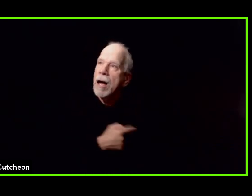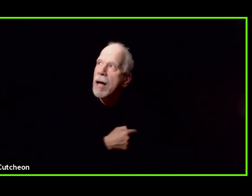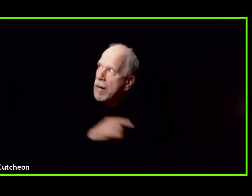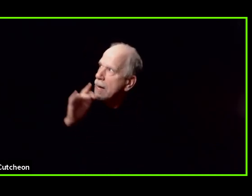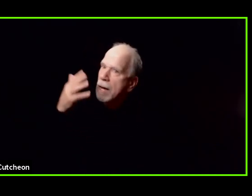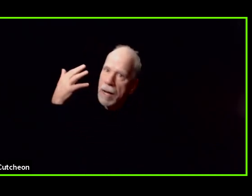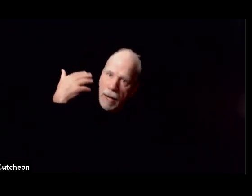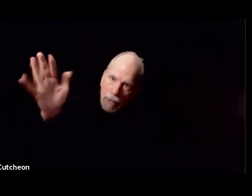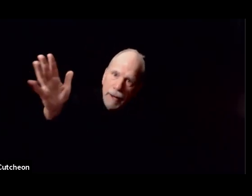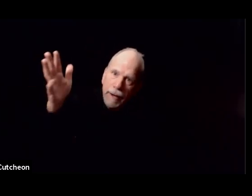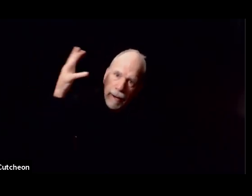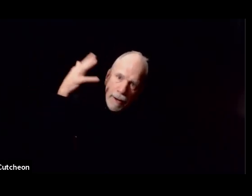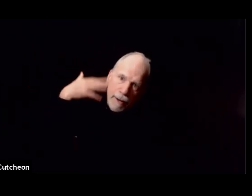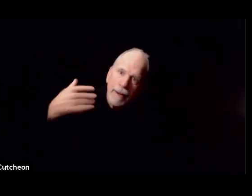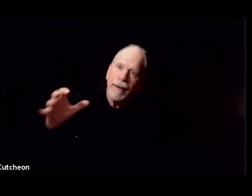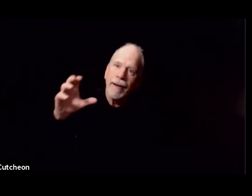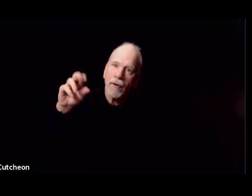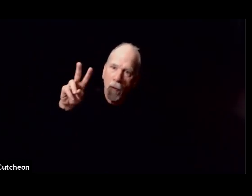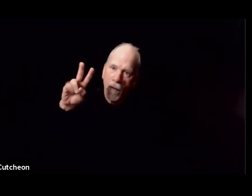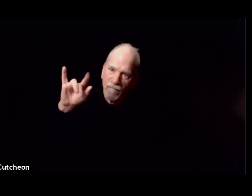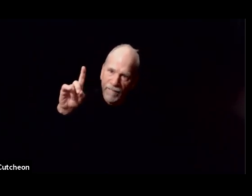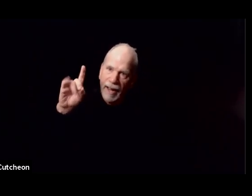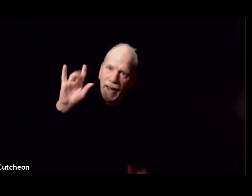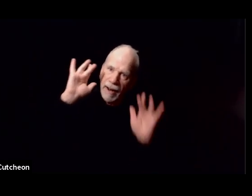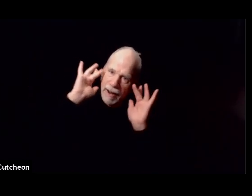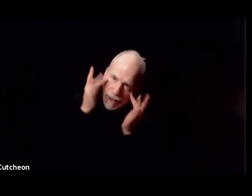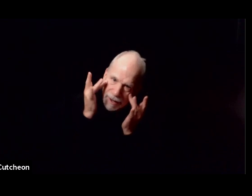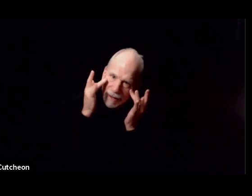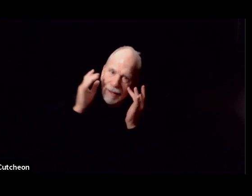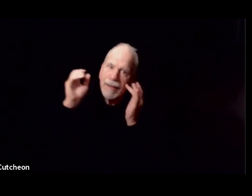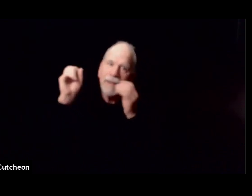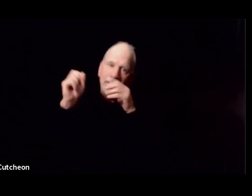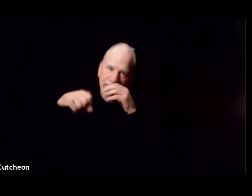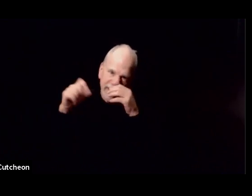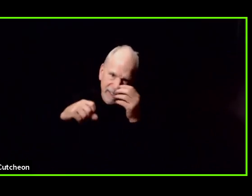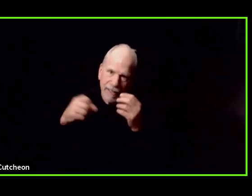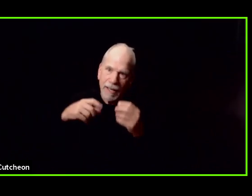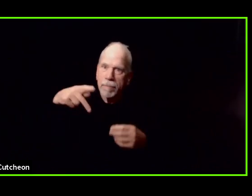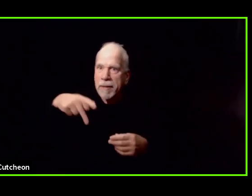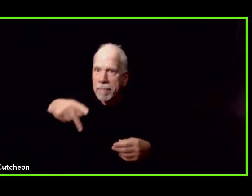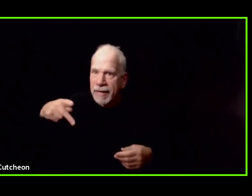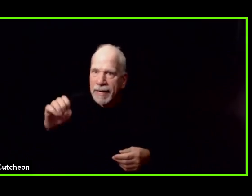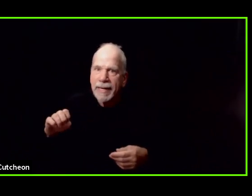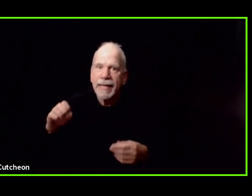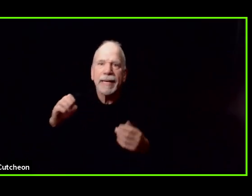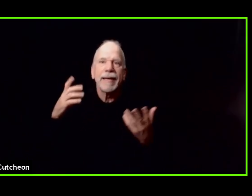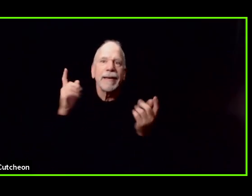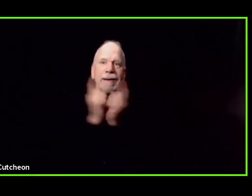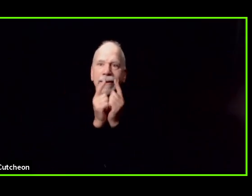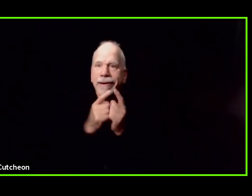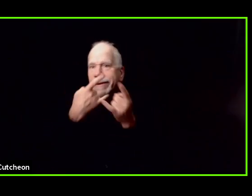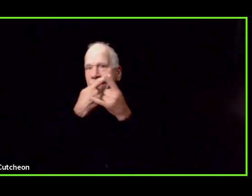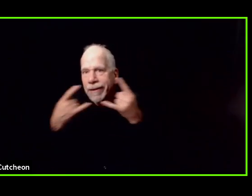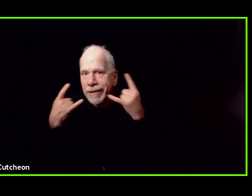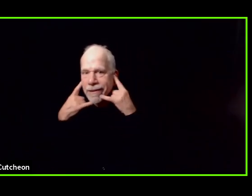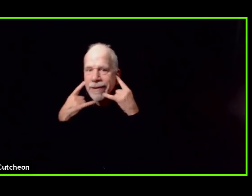and they want to get back to normal life but it's going to be a while. Thank you very much.